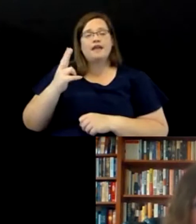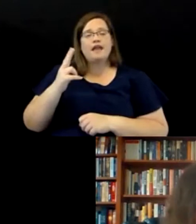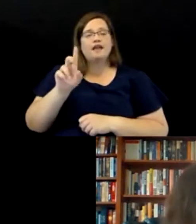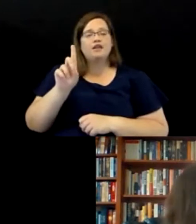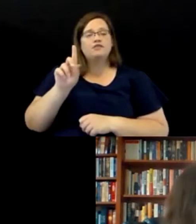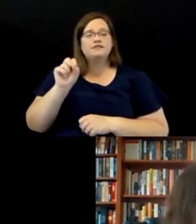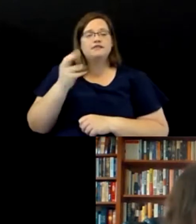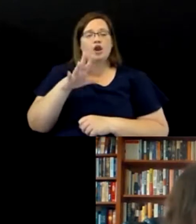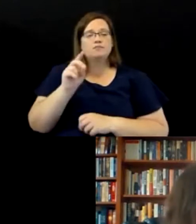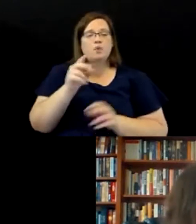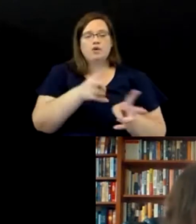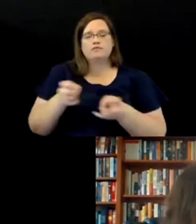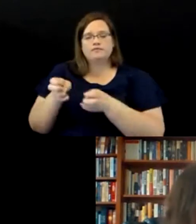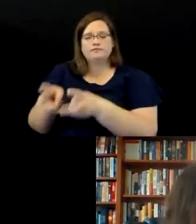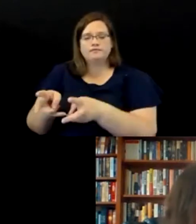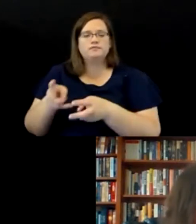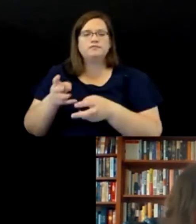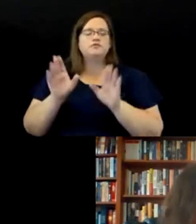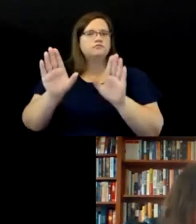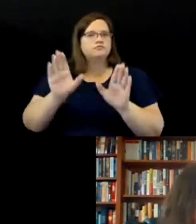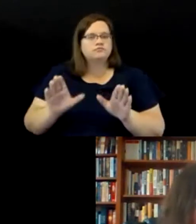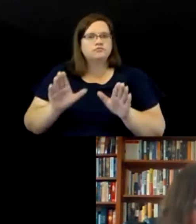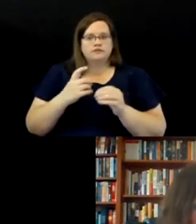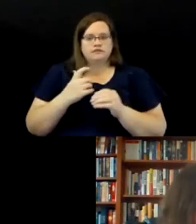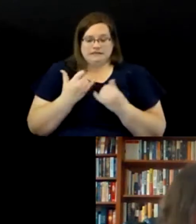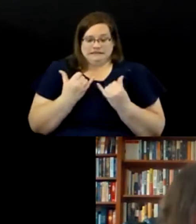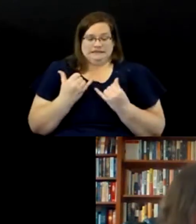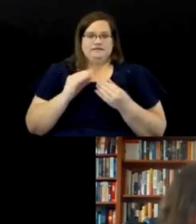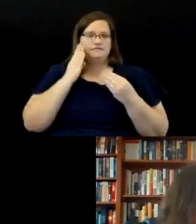chat bar. It's got some great real-time data, with which you can